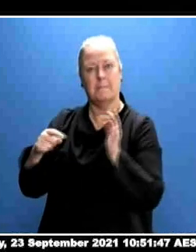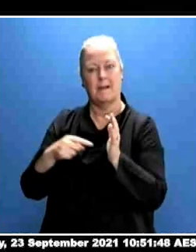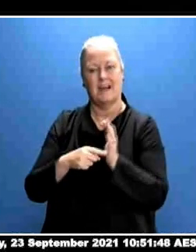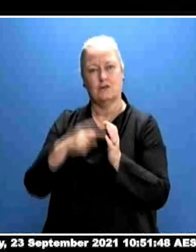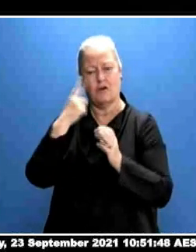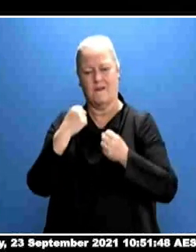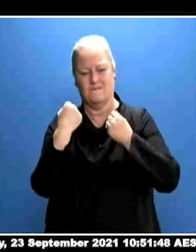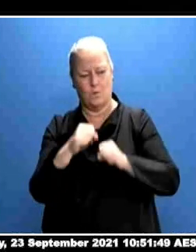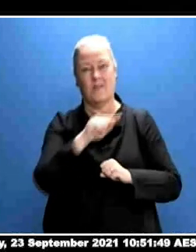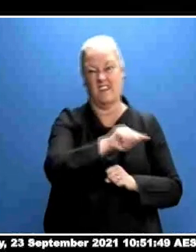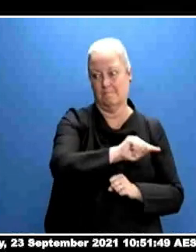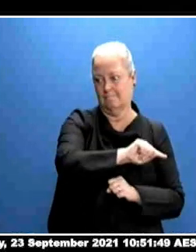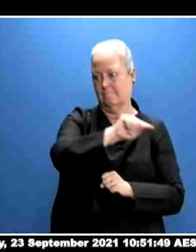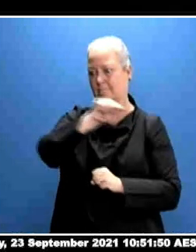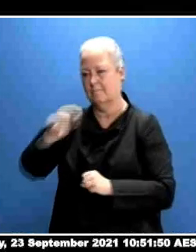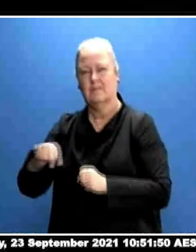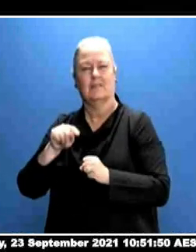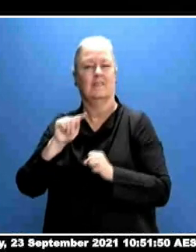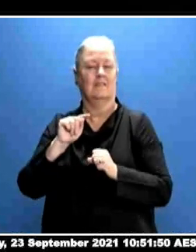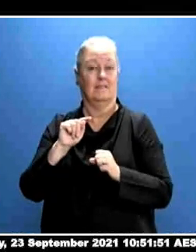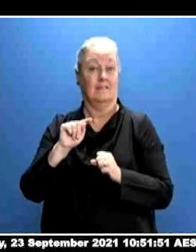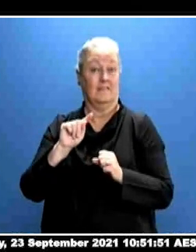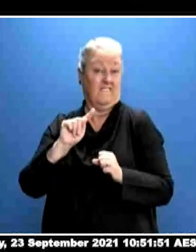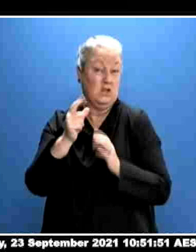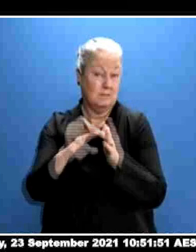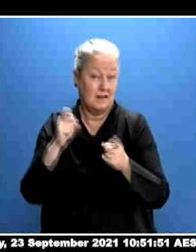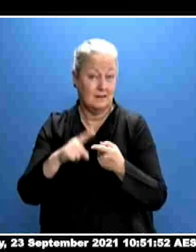Absolutely, and I think it goes without saying that early intervention and prevention